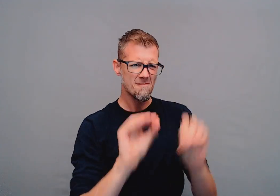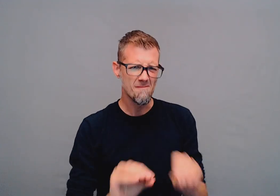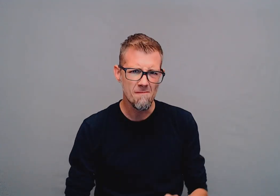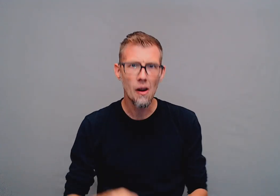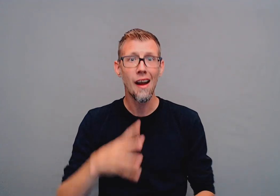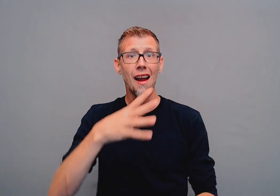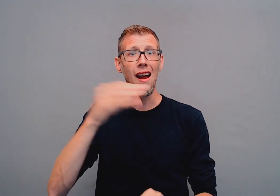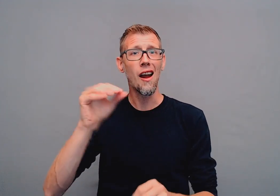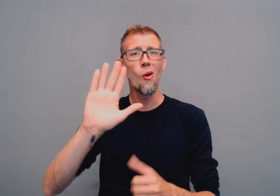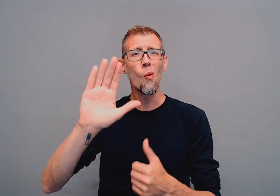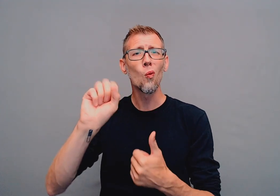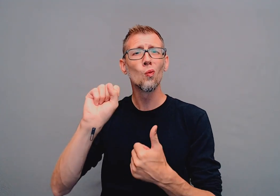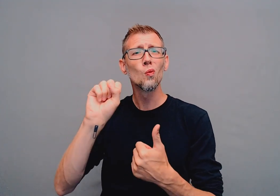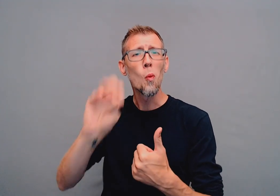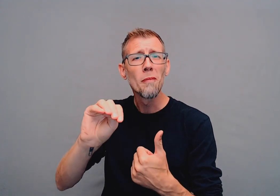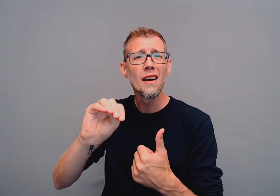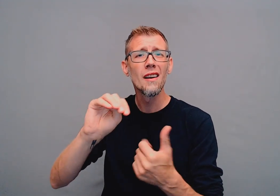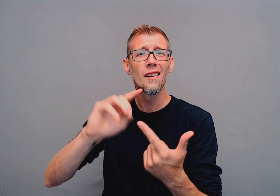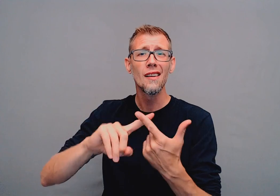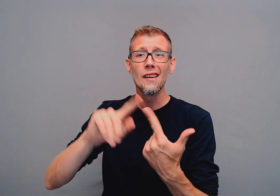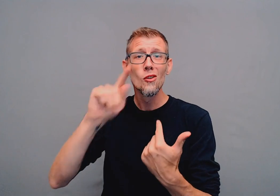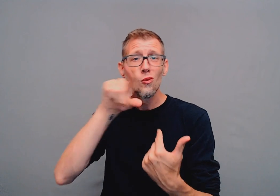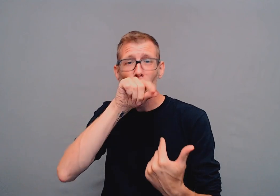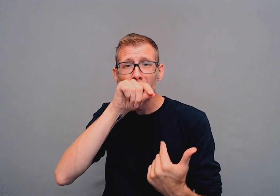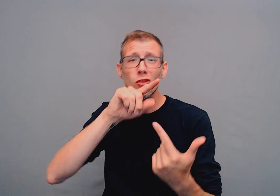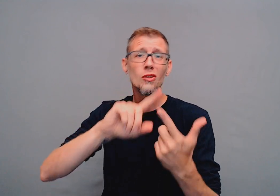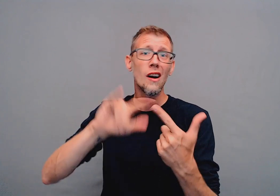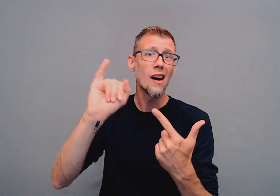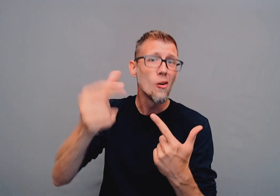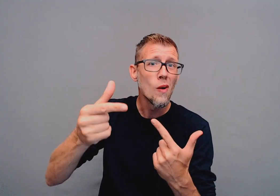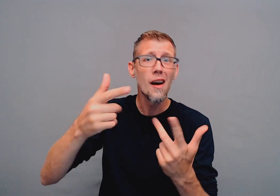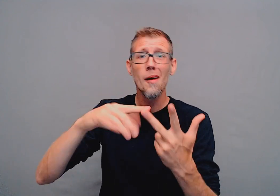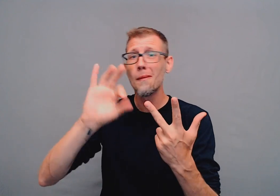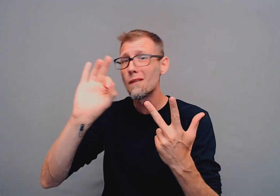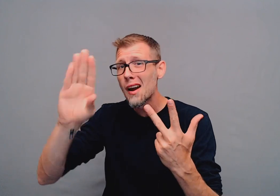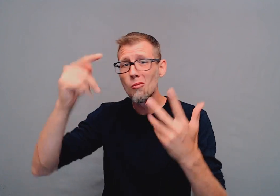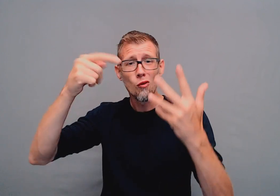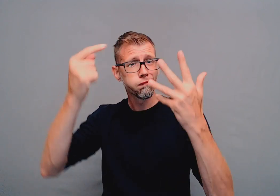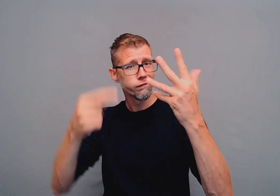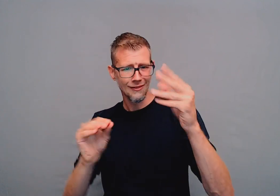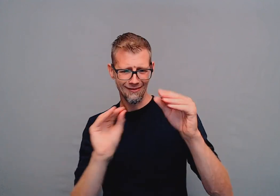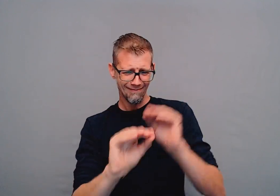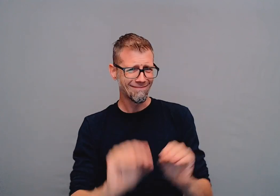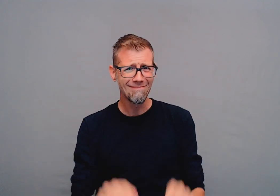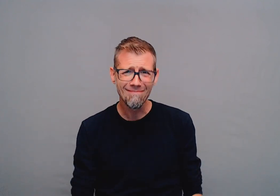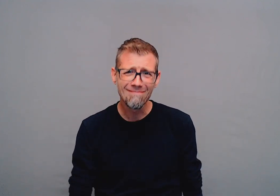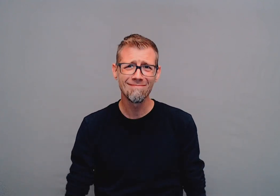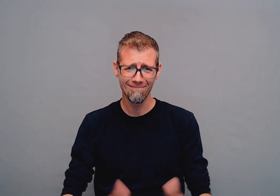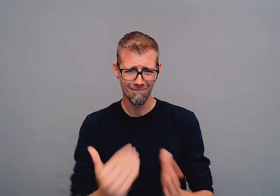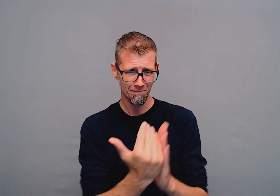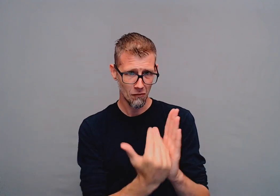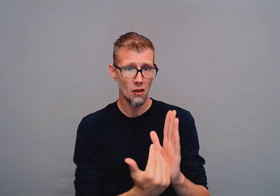and social media accounts like twitter, facebook, and instagram.